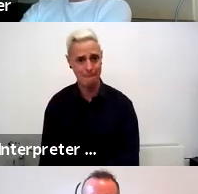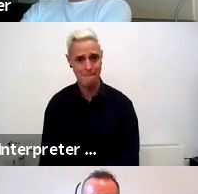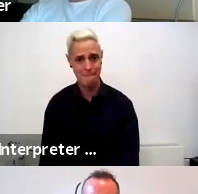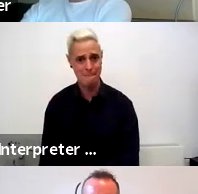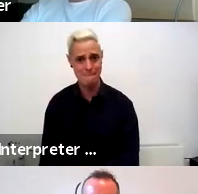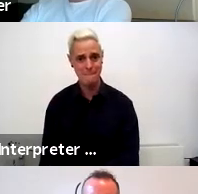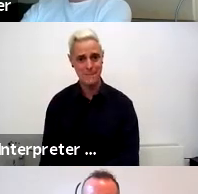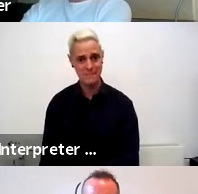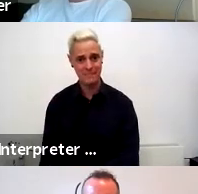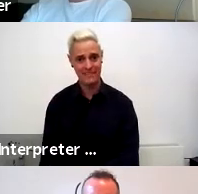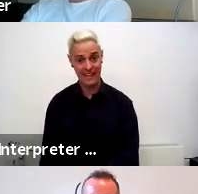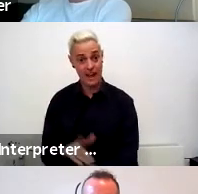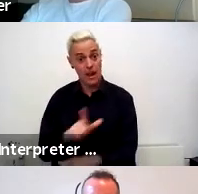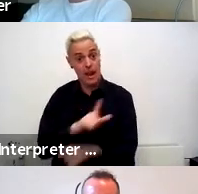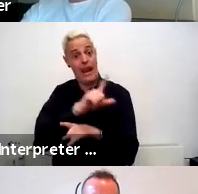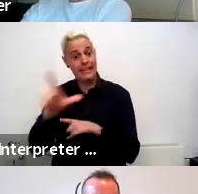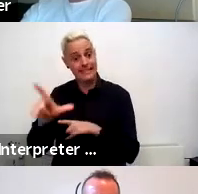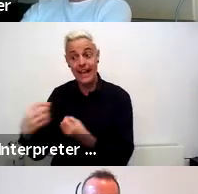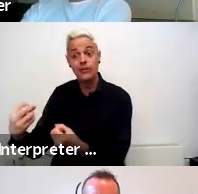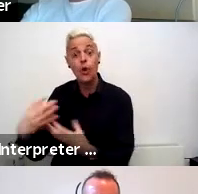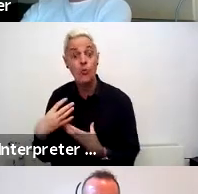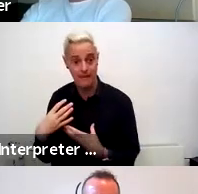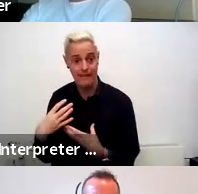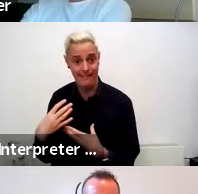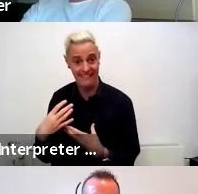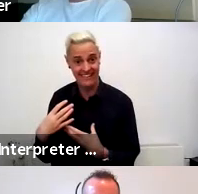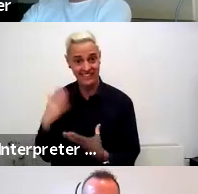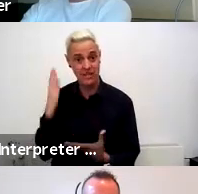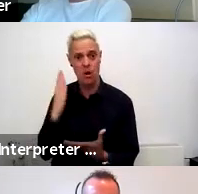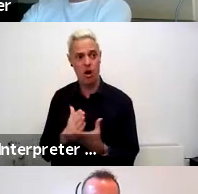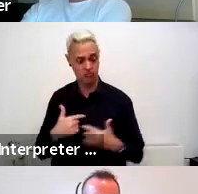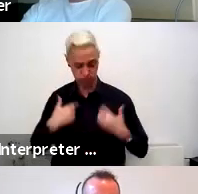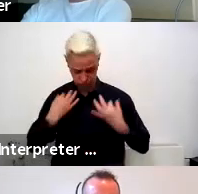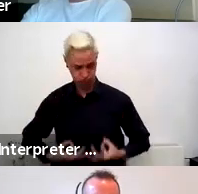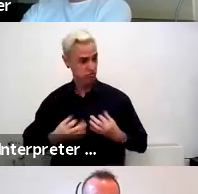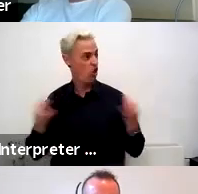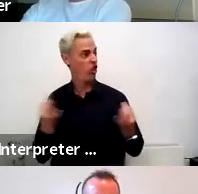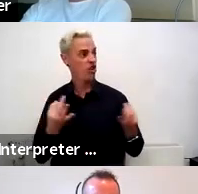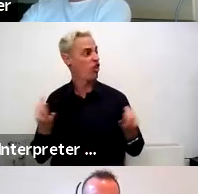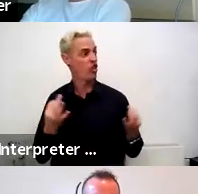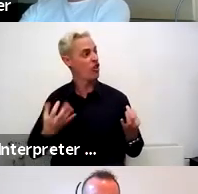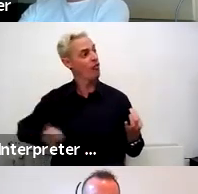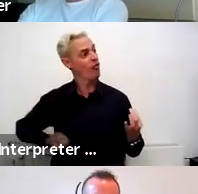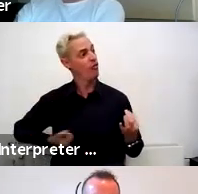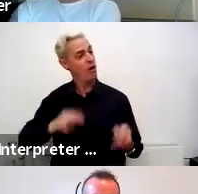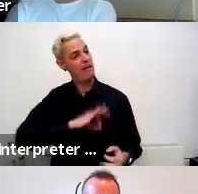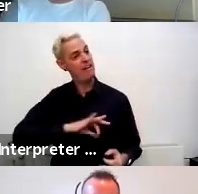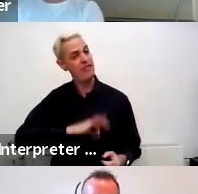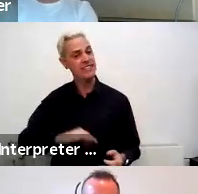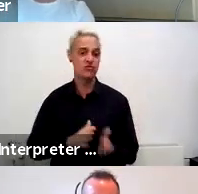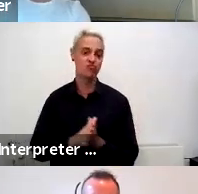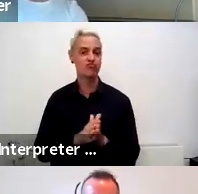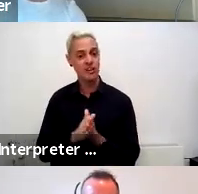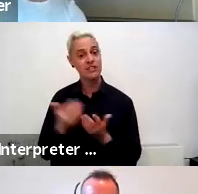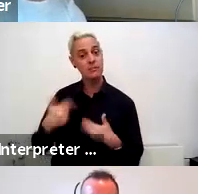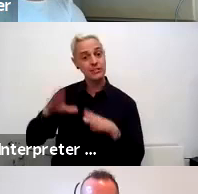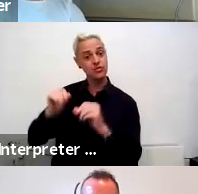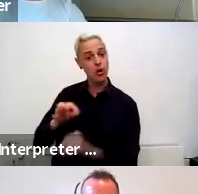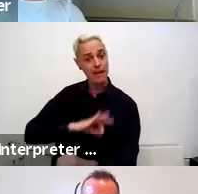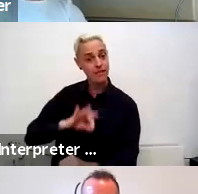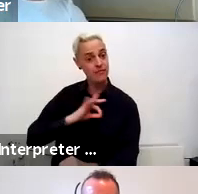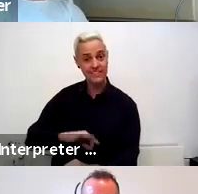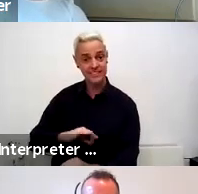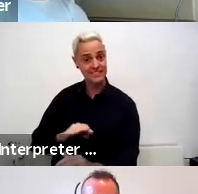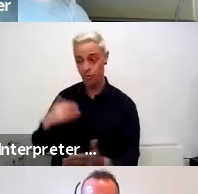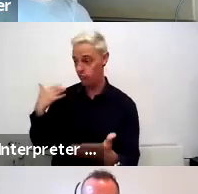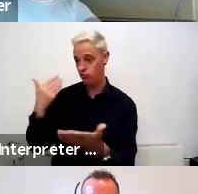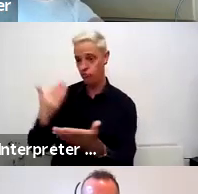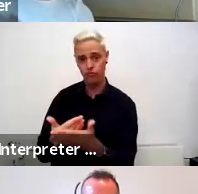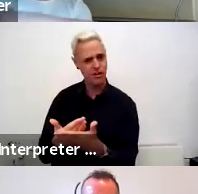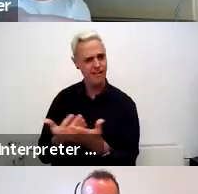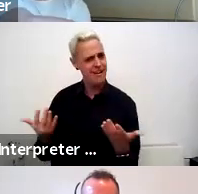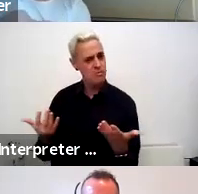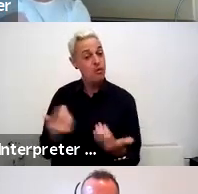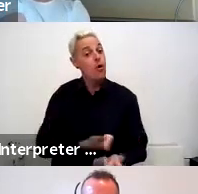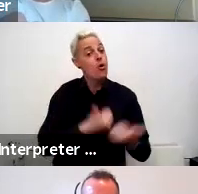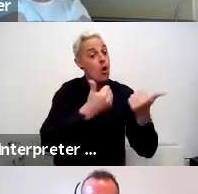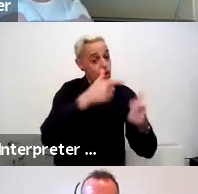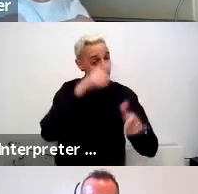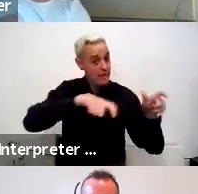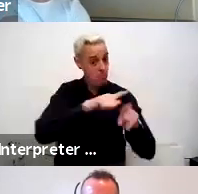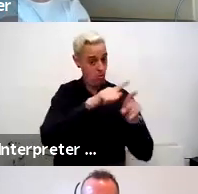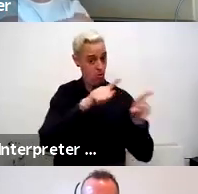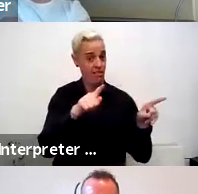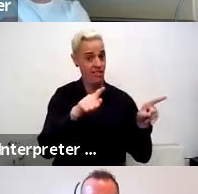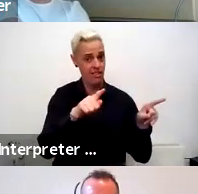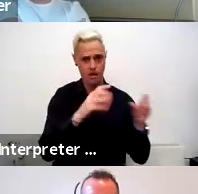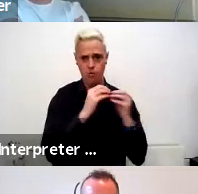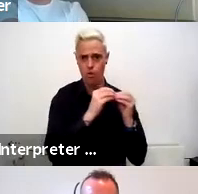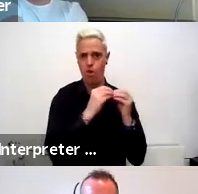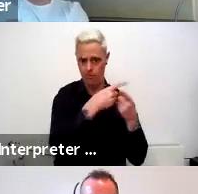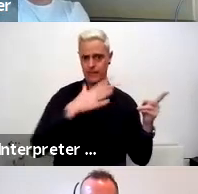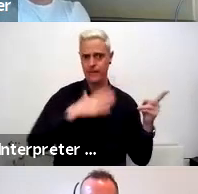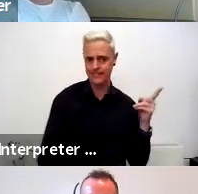Whatsoever as he later admitted so they after all is left after we got the got the benefits stops.